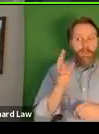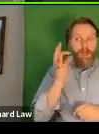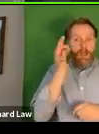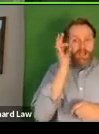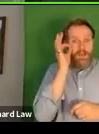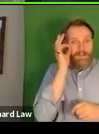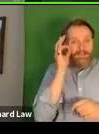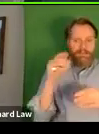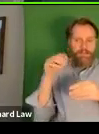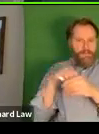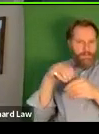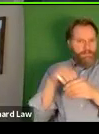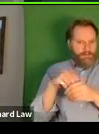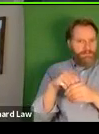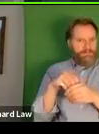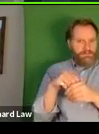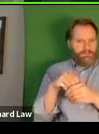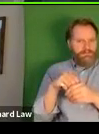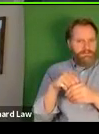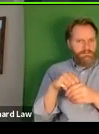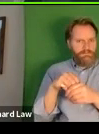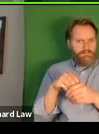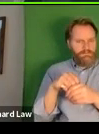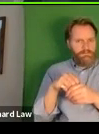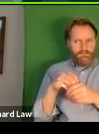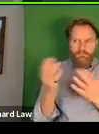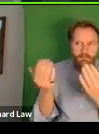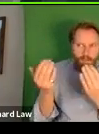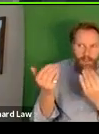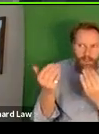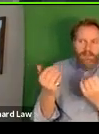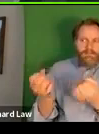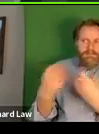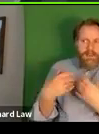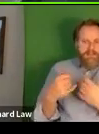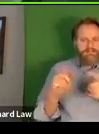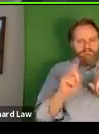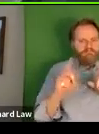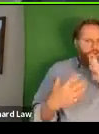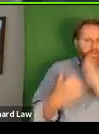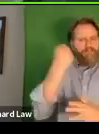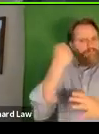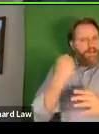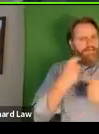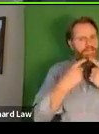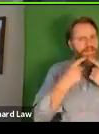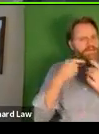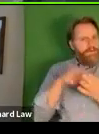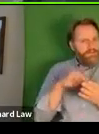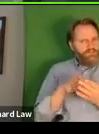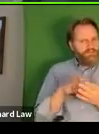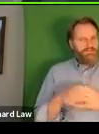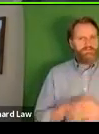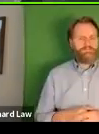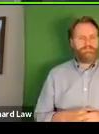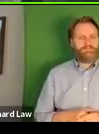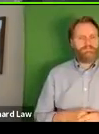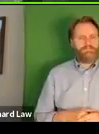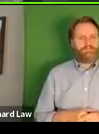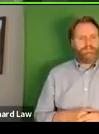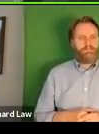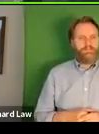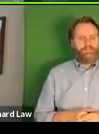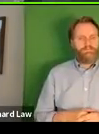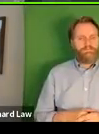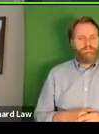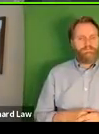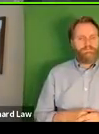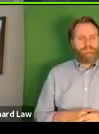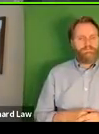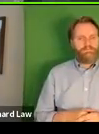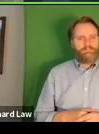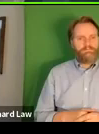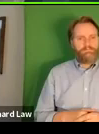part in that in that that committee and there is as you've no doubt seen regular